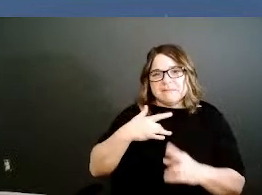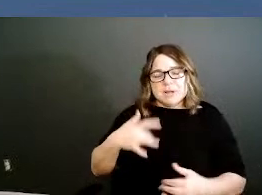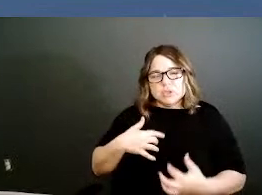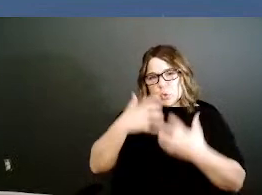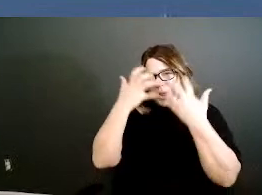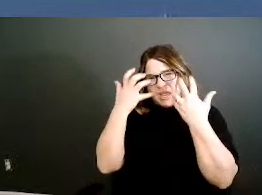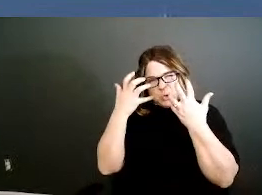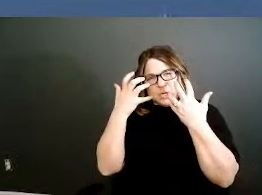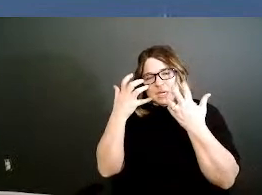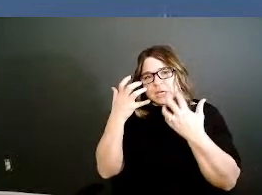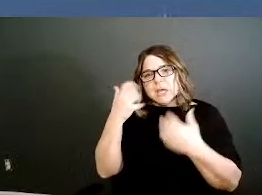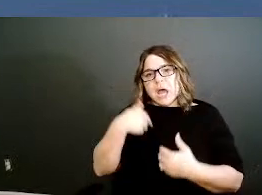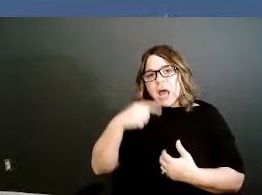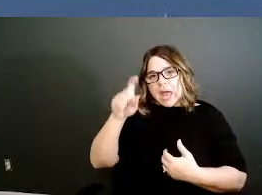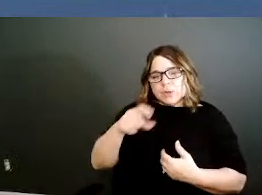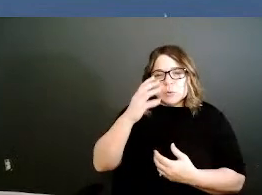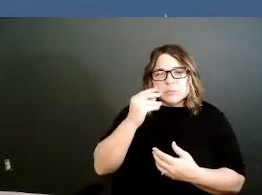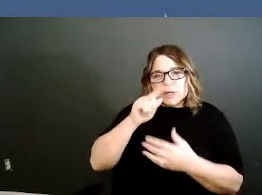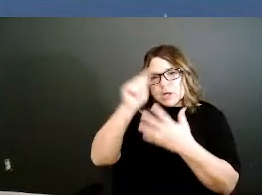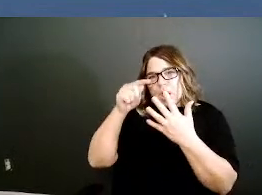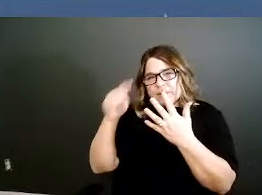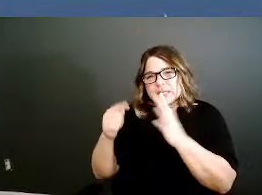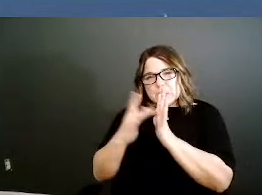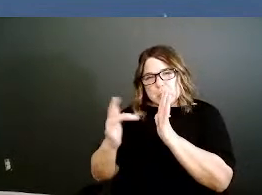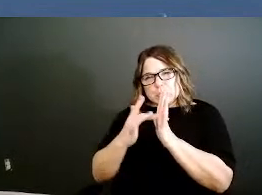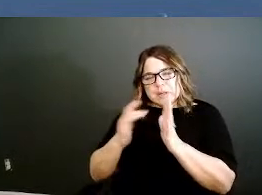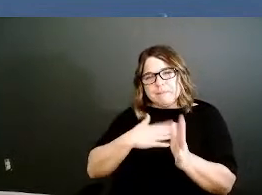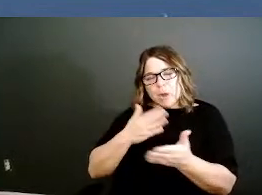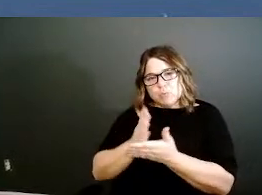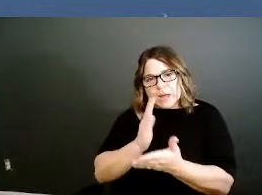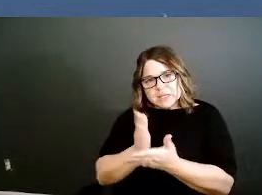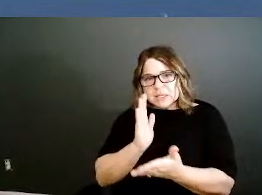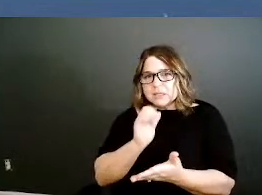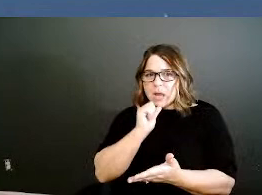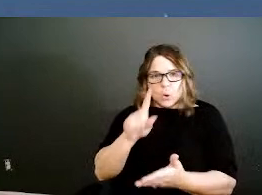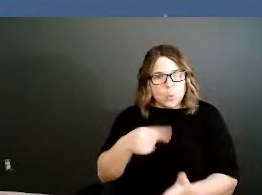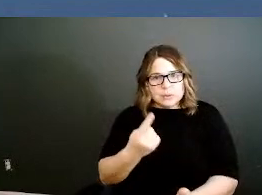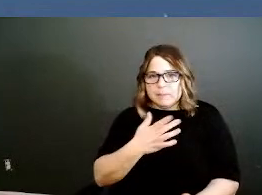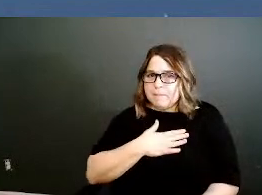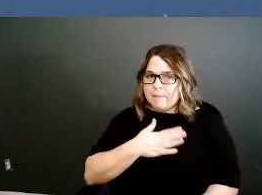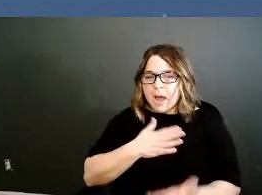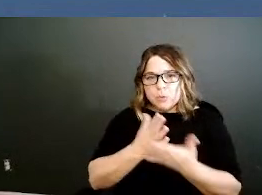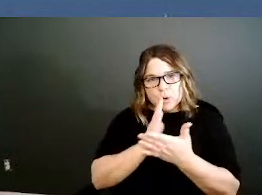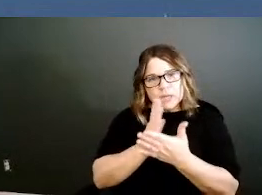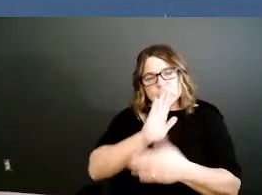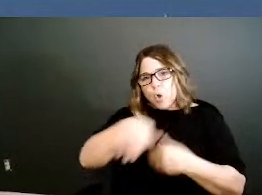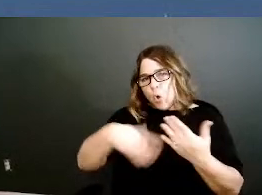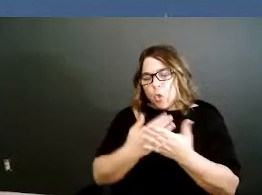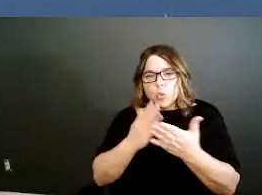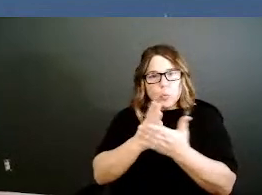OF THE RIGHTS OF MY COWORKERS AND MANY WORKERS WHO LIVE AND WORK IN THE CITY OF MINNEAPOLIS. SO MANY WORKERS DON'T REPORT BECAUSE YOU THINK TO